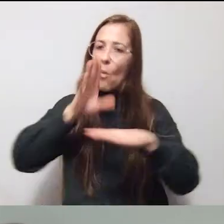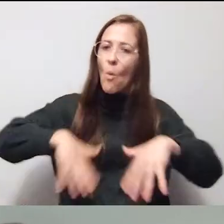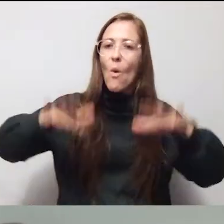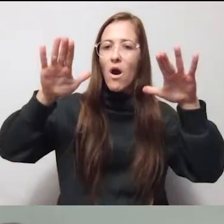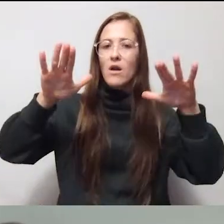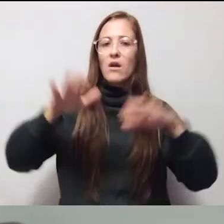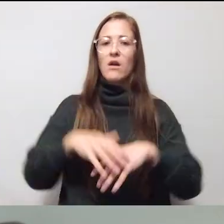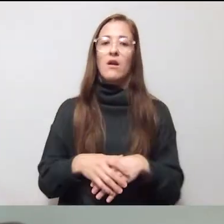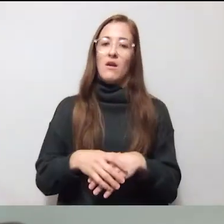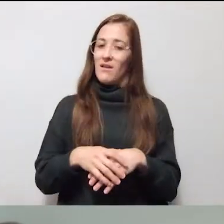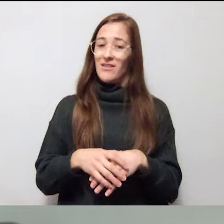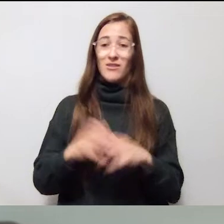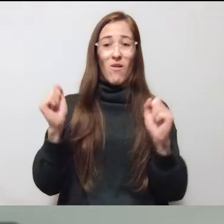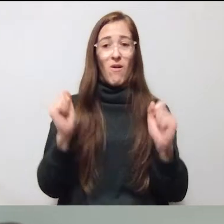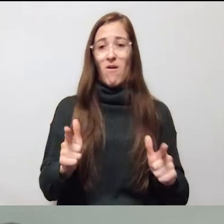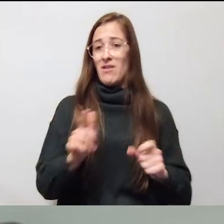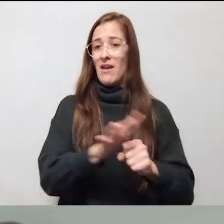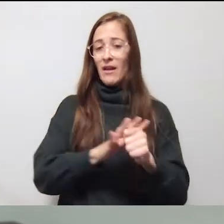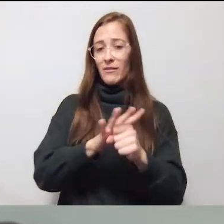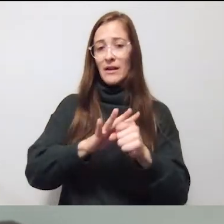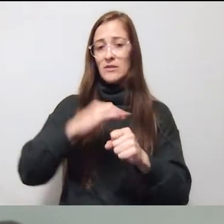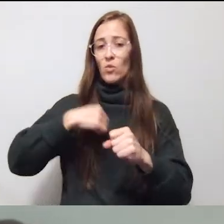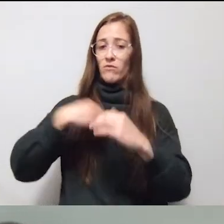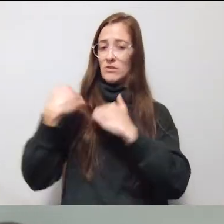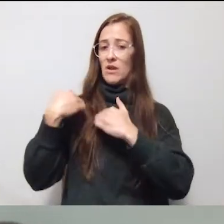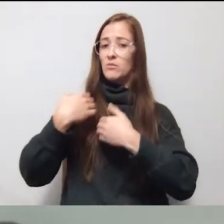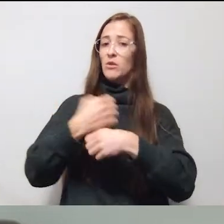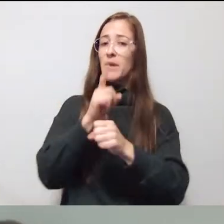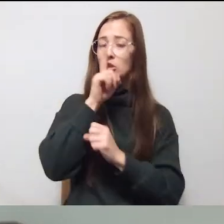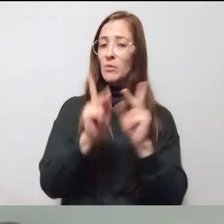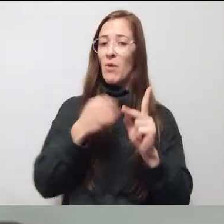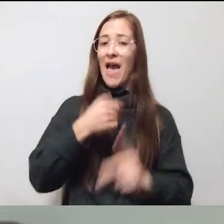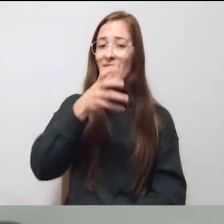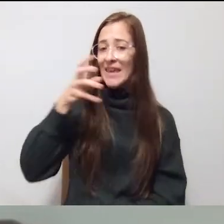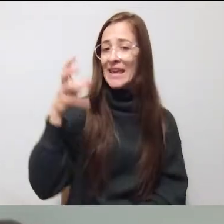And those are all areas which, you know, we're responsible to make sure people have heat and that they have food